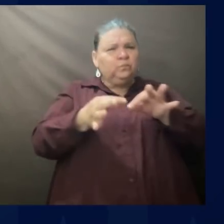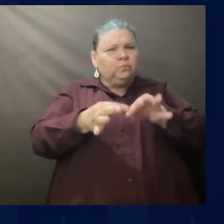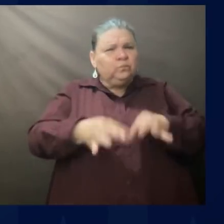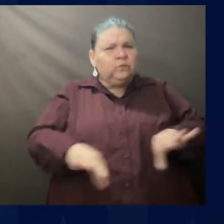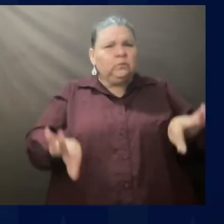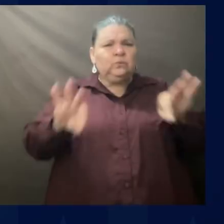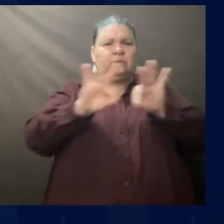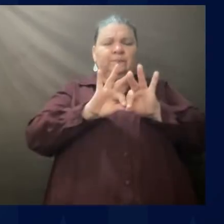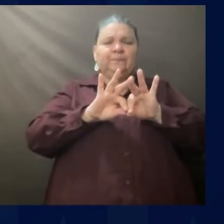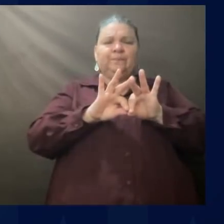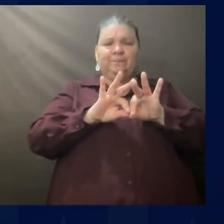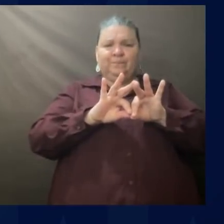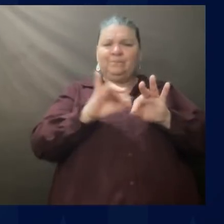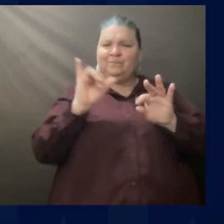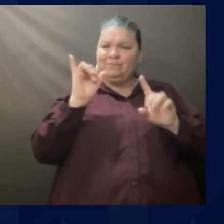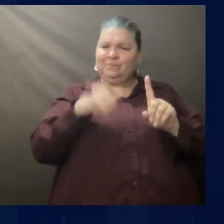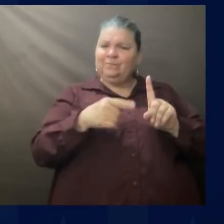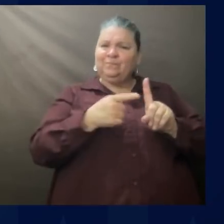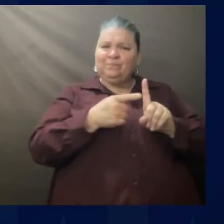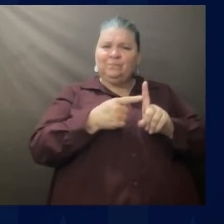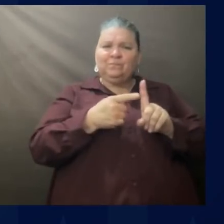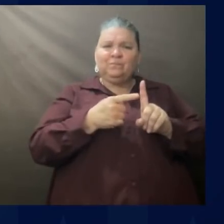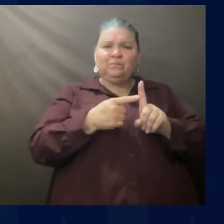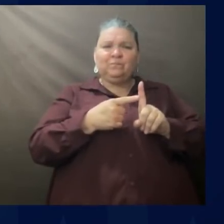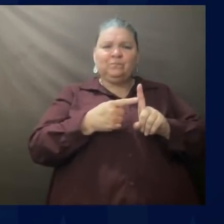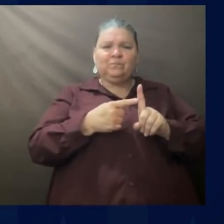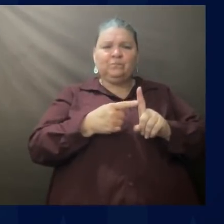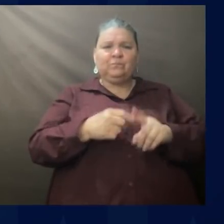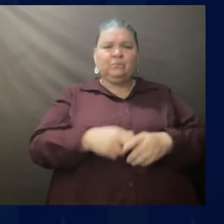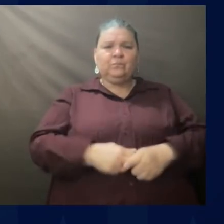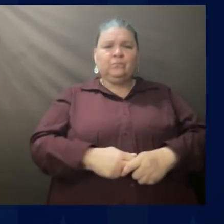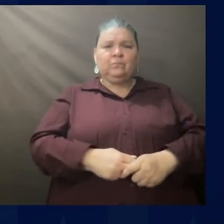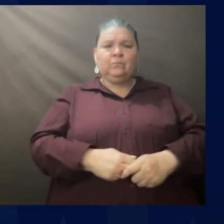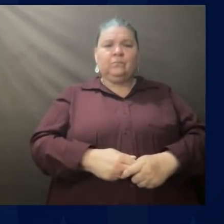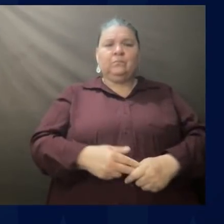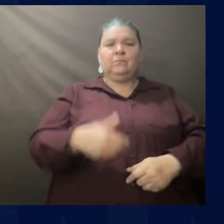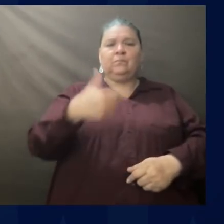the security of the world hinges again on the survival